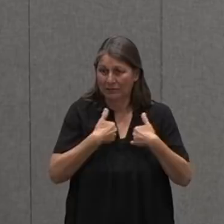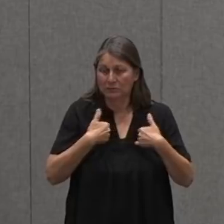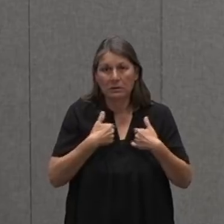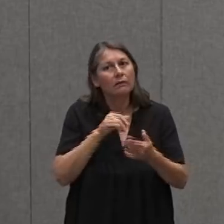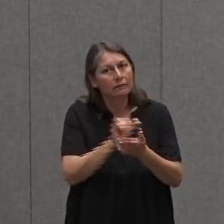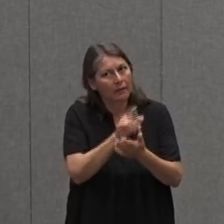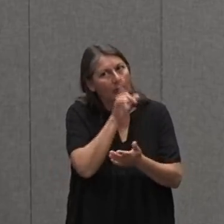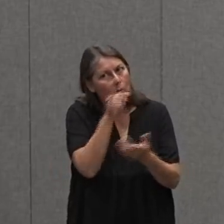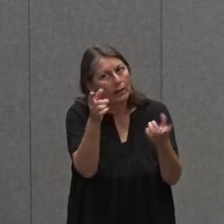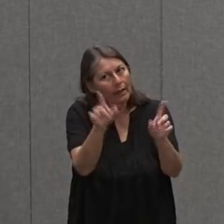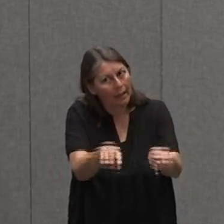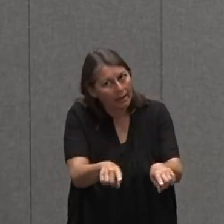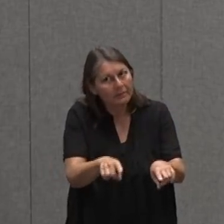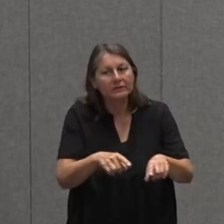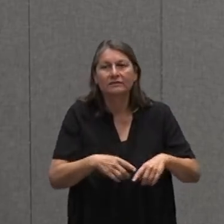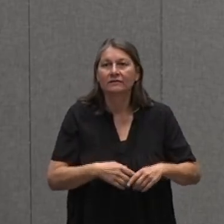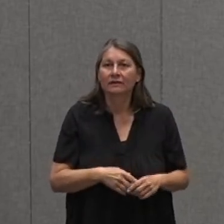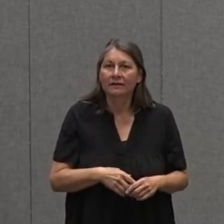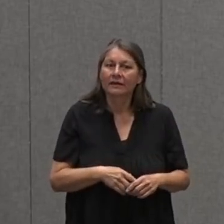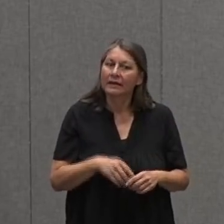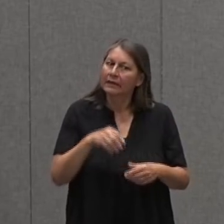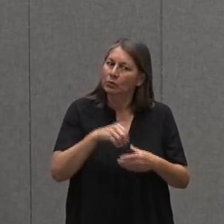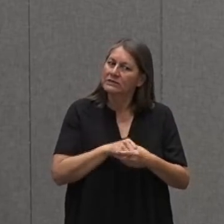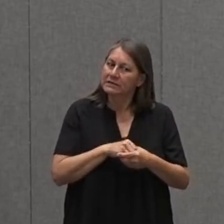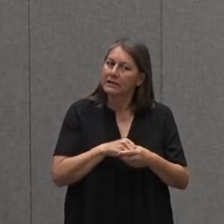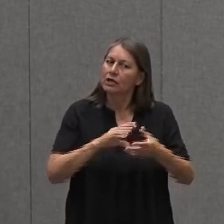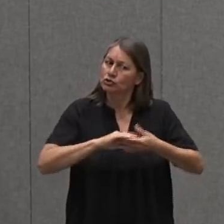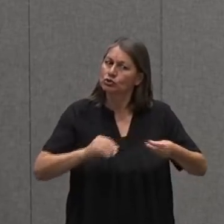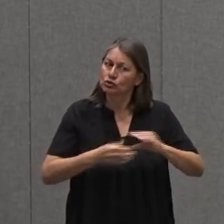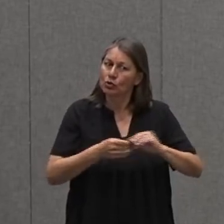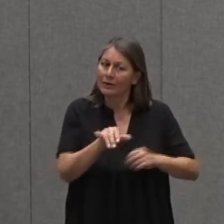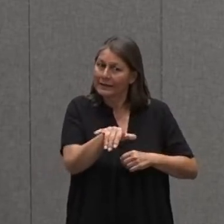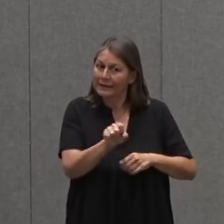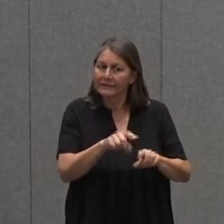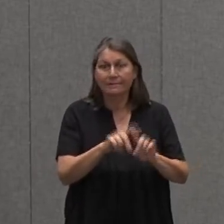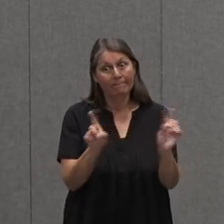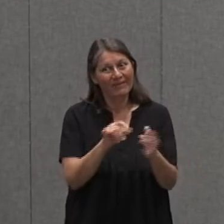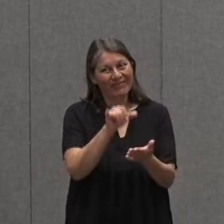even though it was within a fictional story because unfortunately when we need rain,